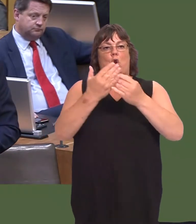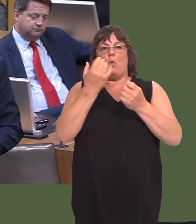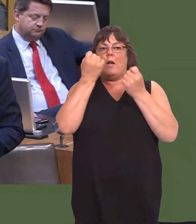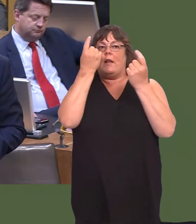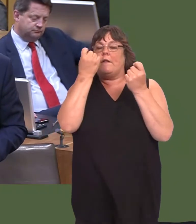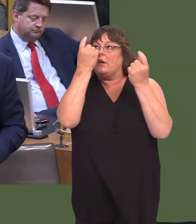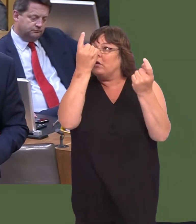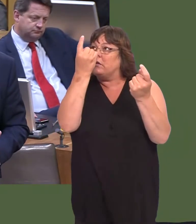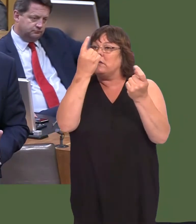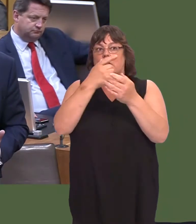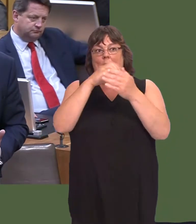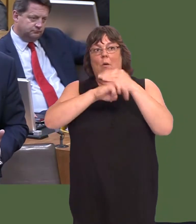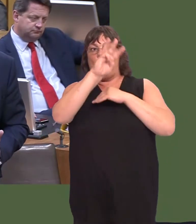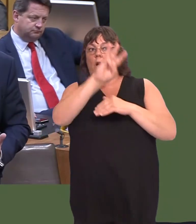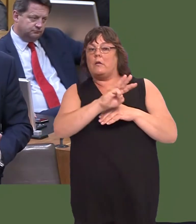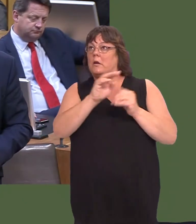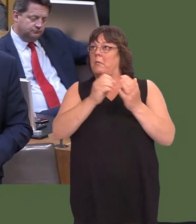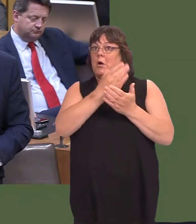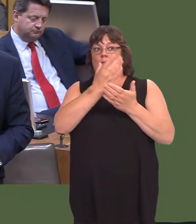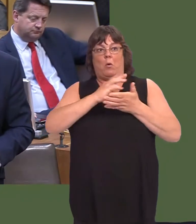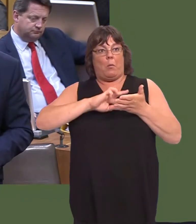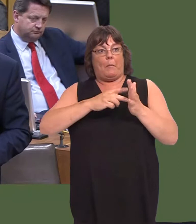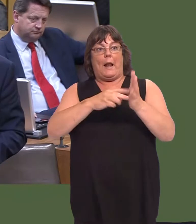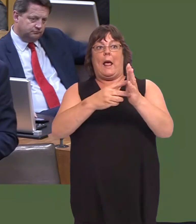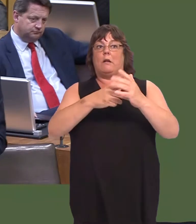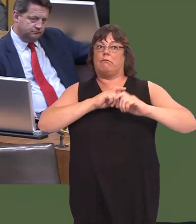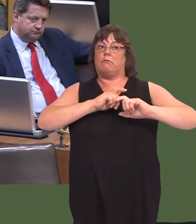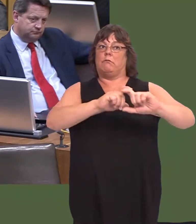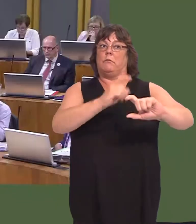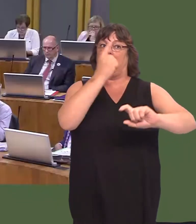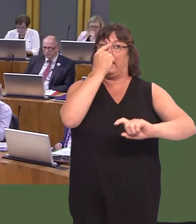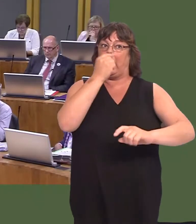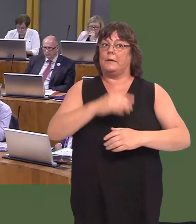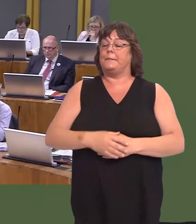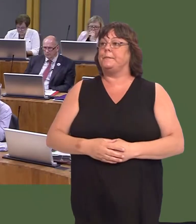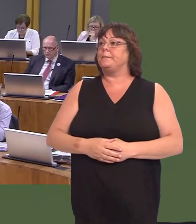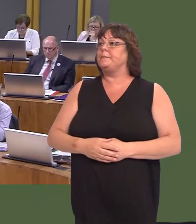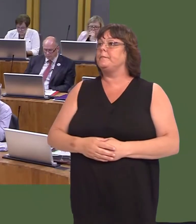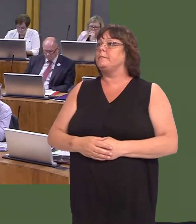order to make sure that the plan is as up to date as it can be.